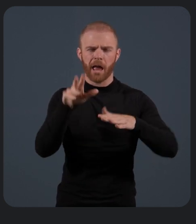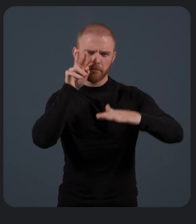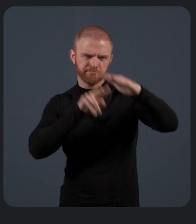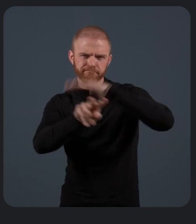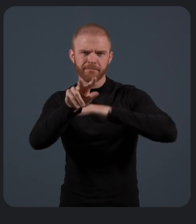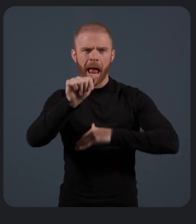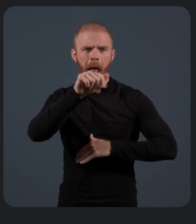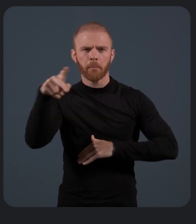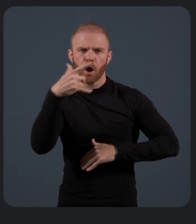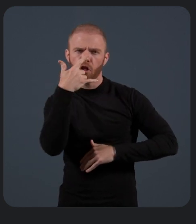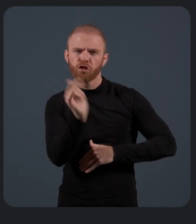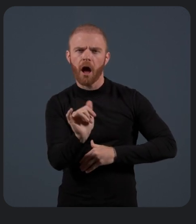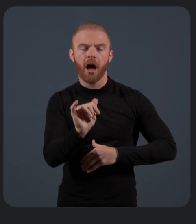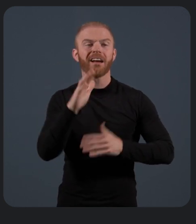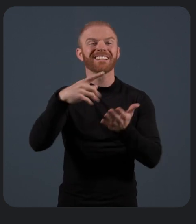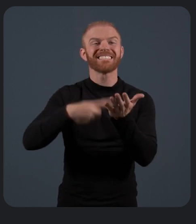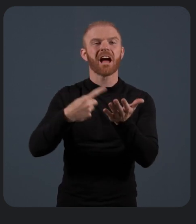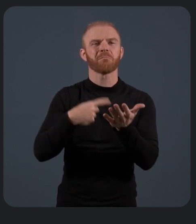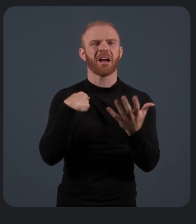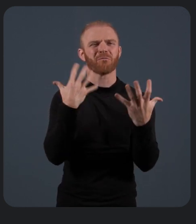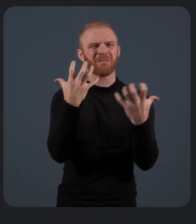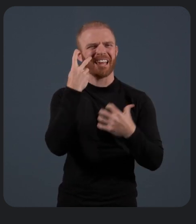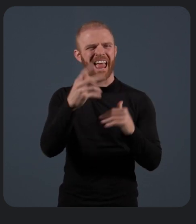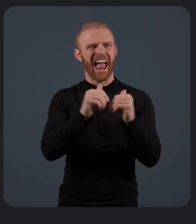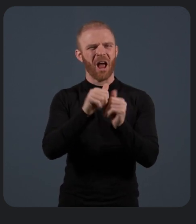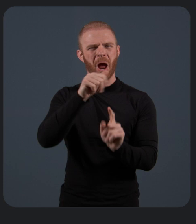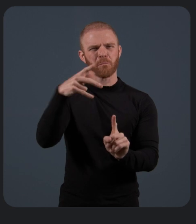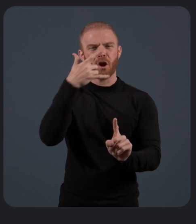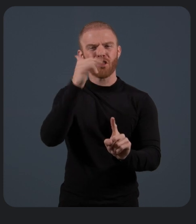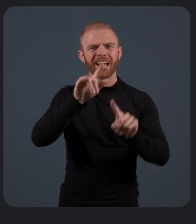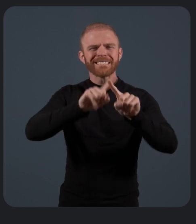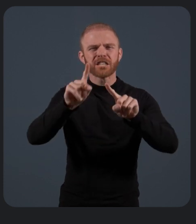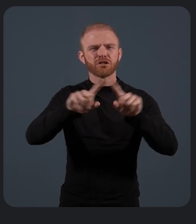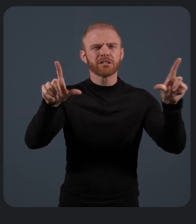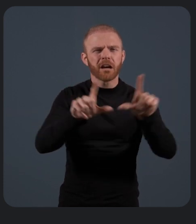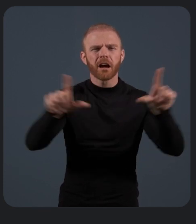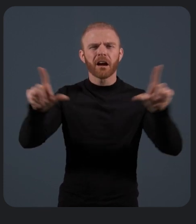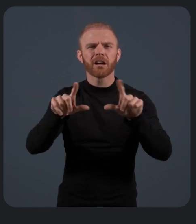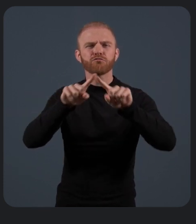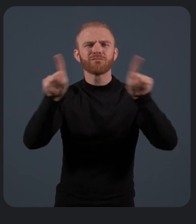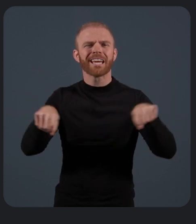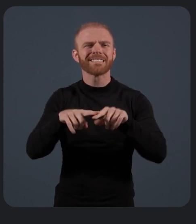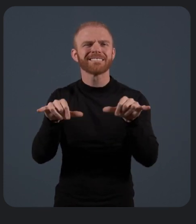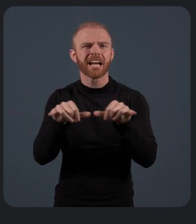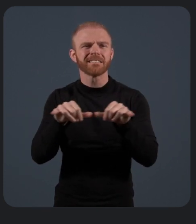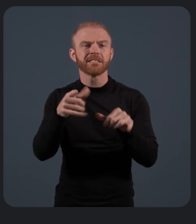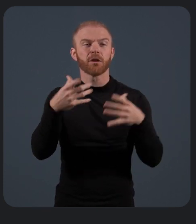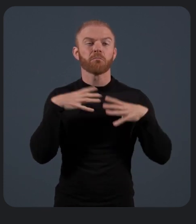But, sometimes, you want to see how your app looks in different screen sizes and you don't want to duplicate a ton of preview code